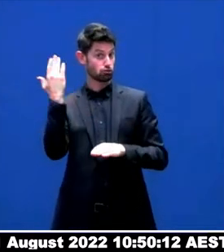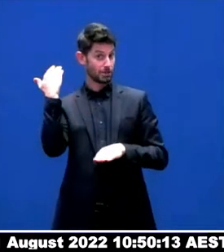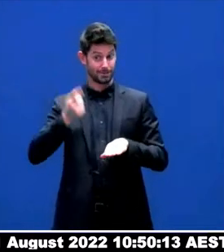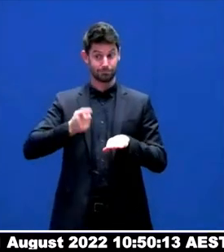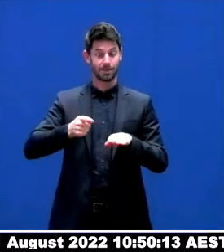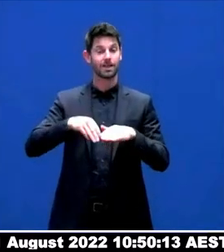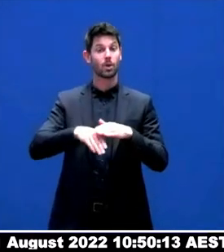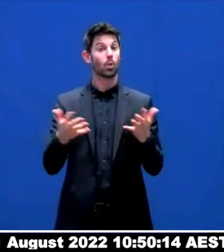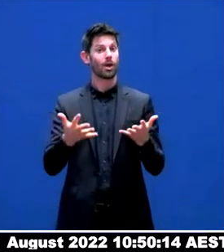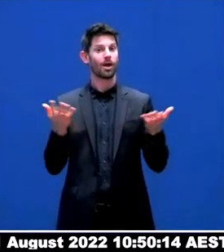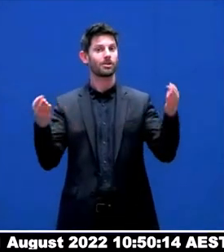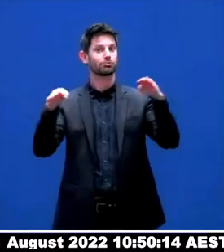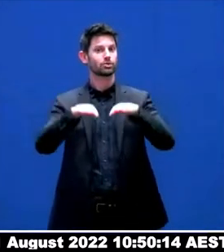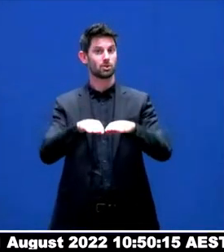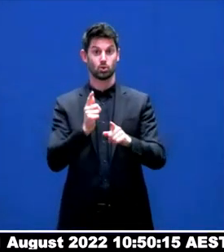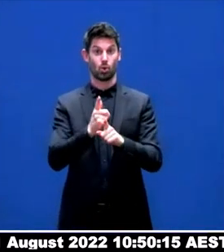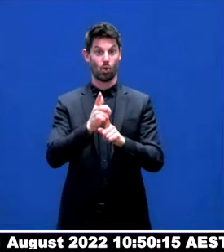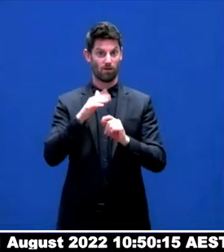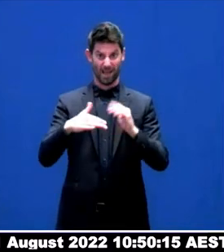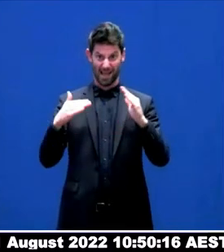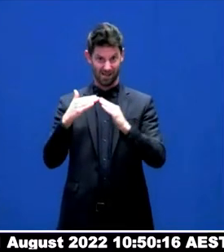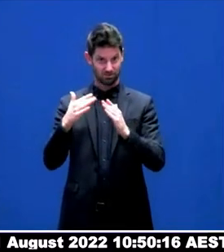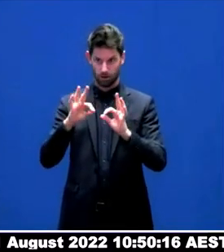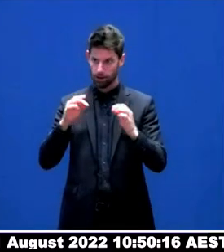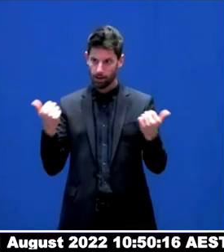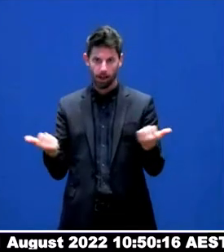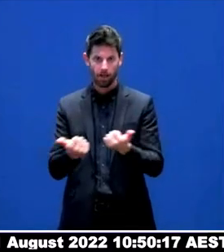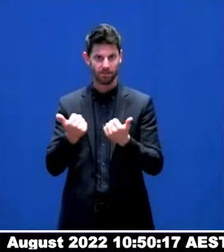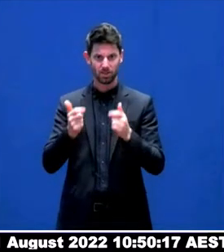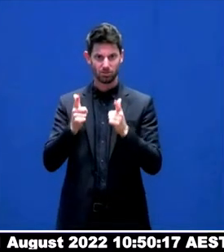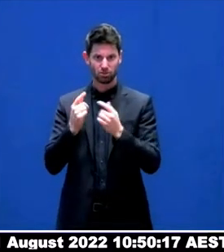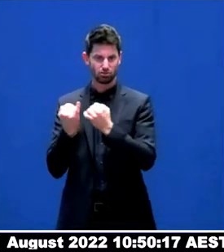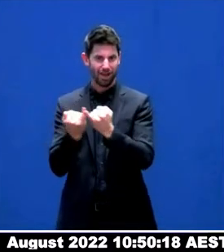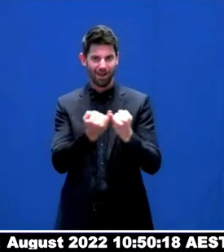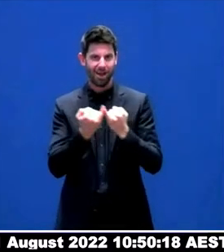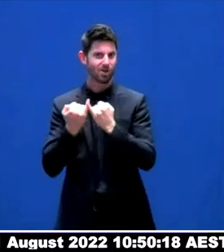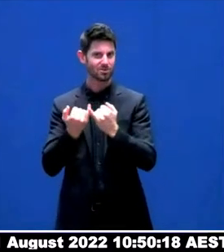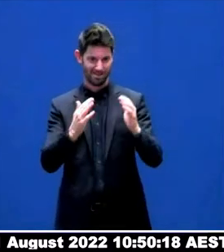where issues of housing and overcrowding in housing and unsuitability of dwellings in